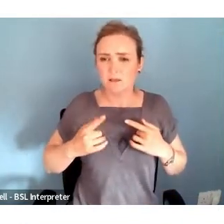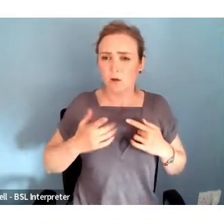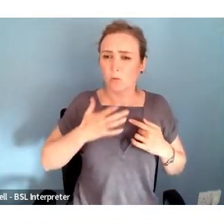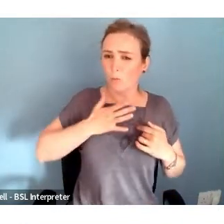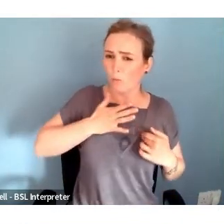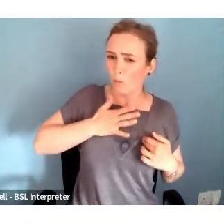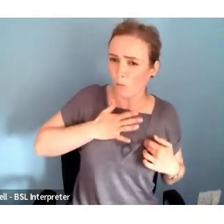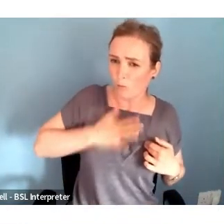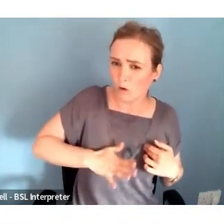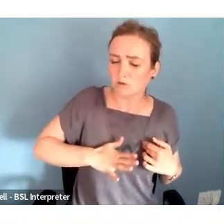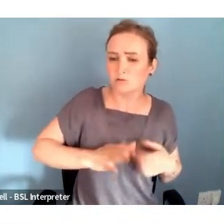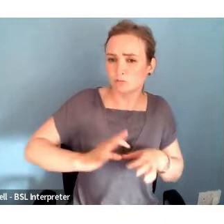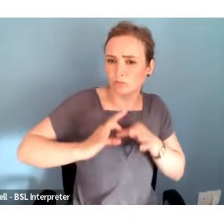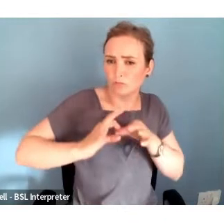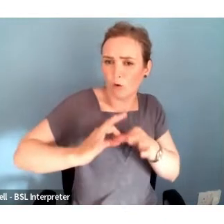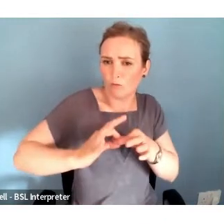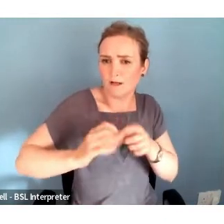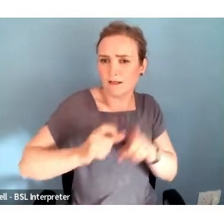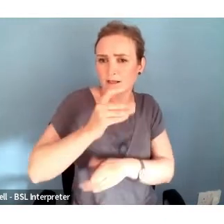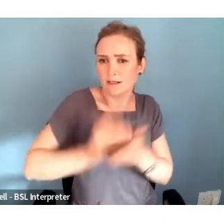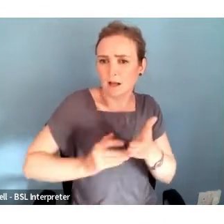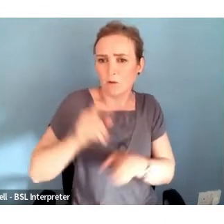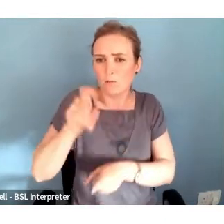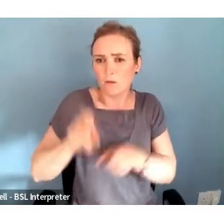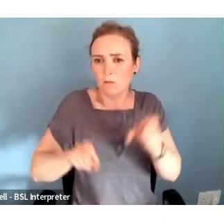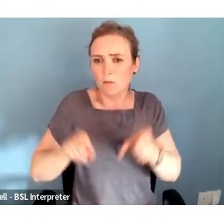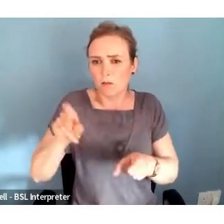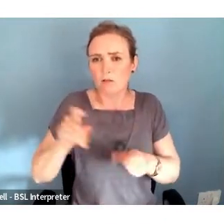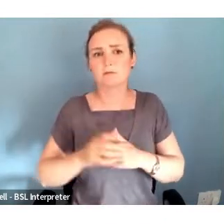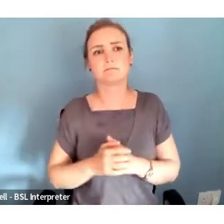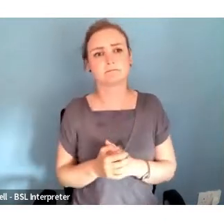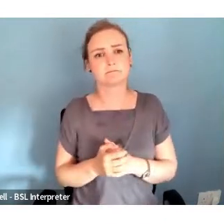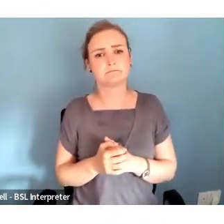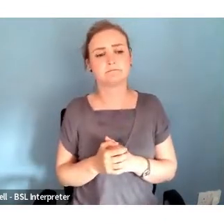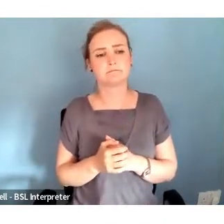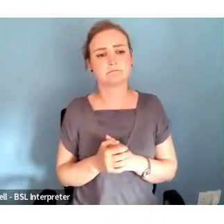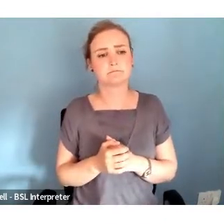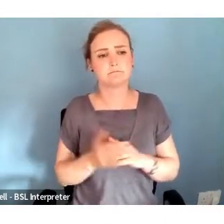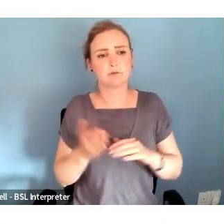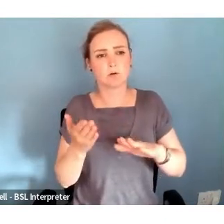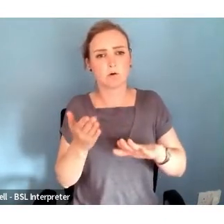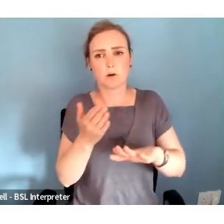people. I was going to ask that question, it's too late I and just